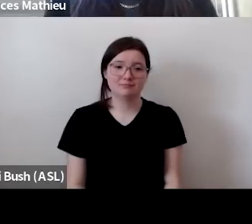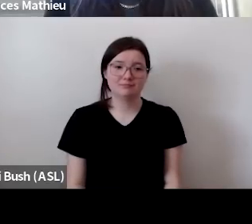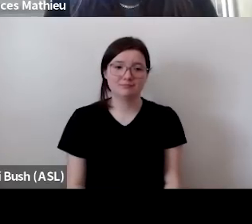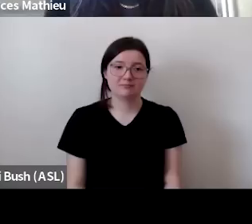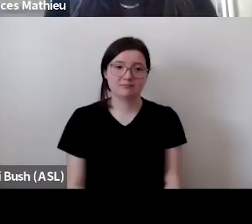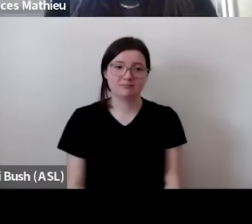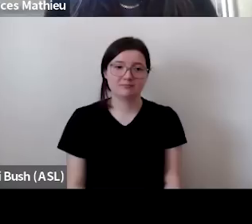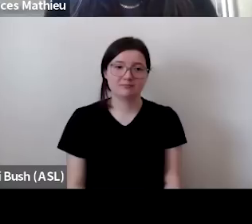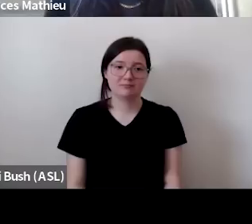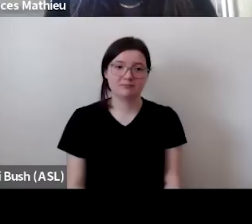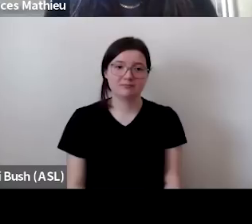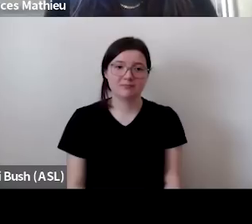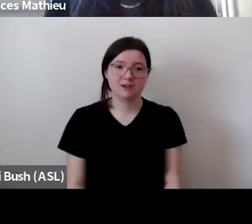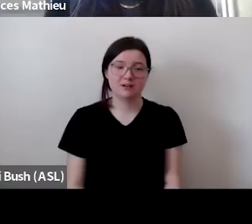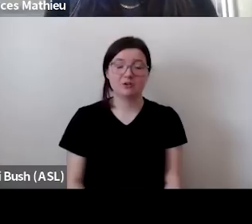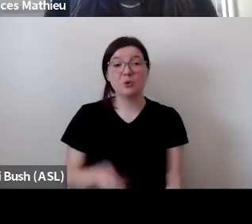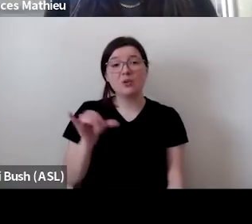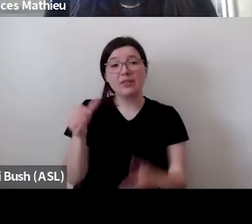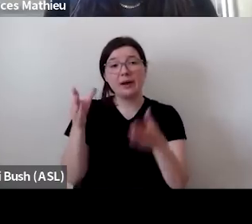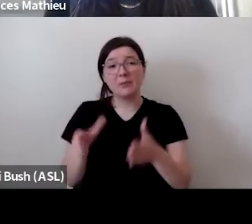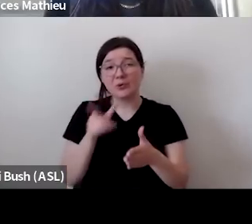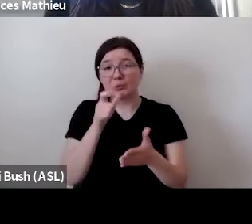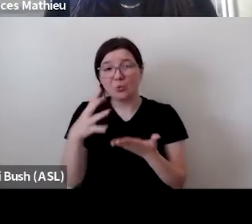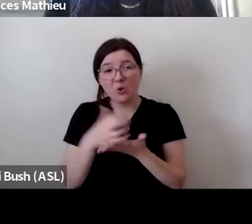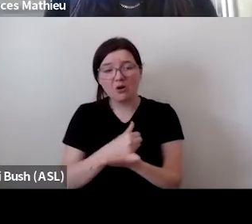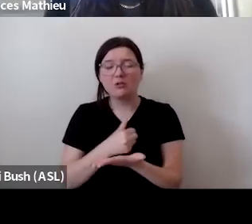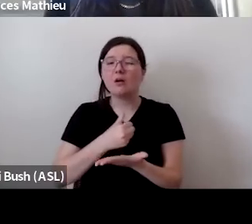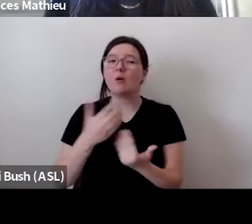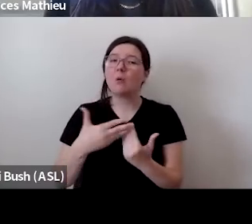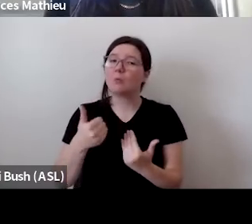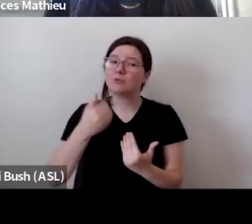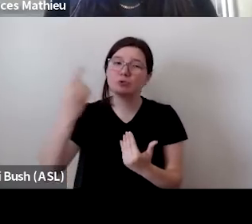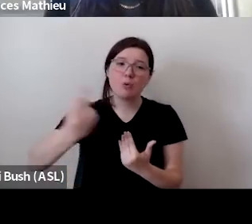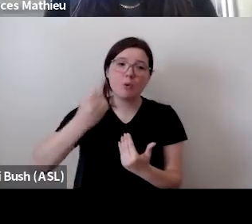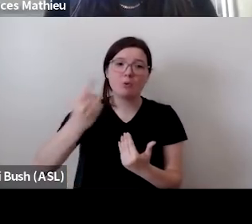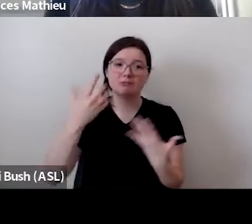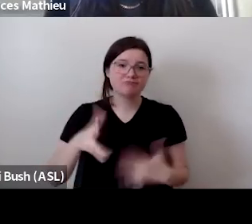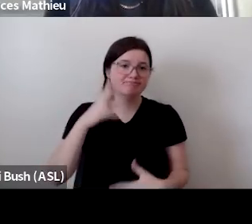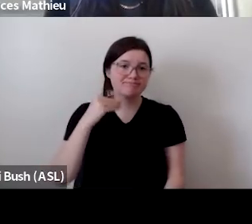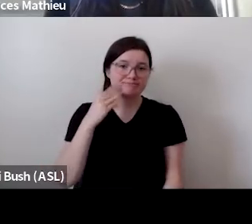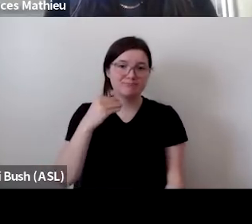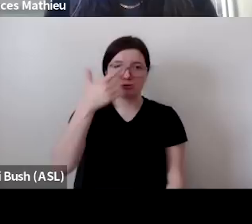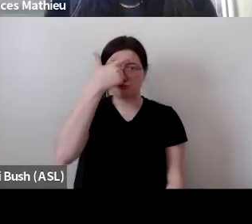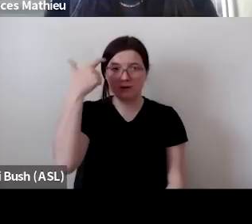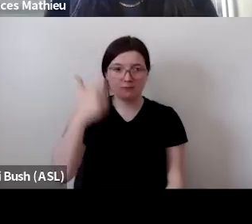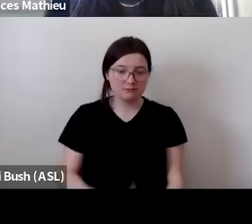a history of trauma of some kind as sort of a triggering event